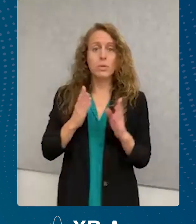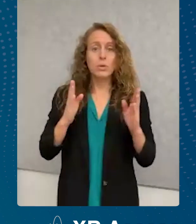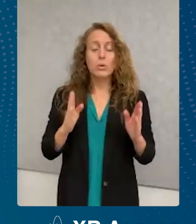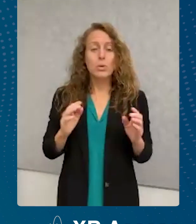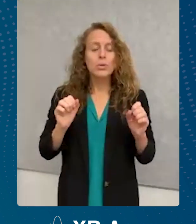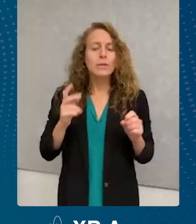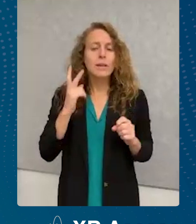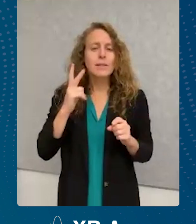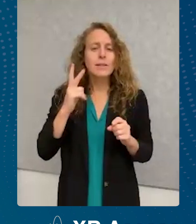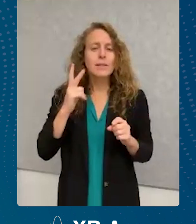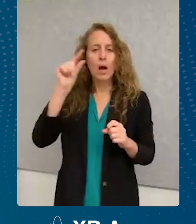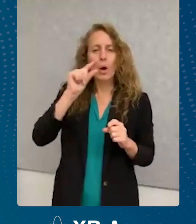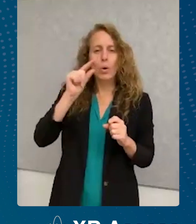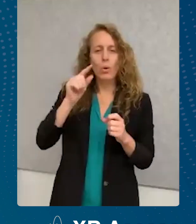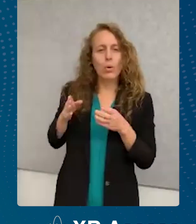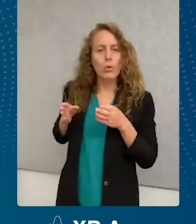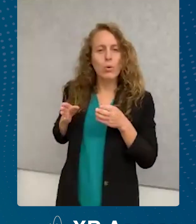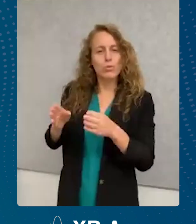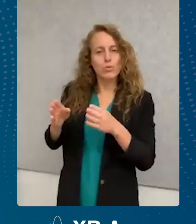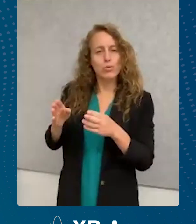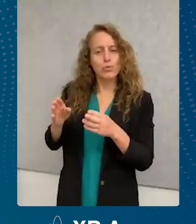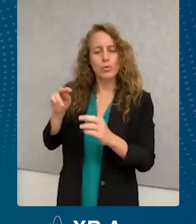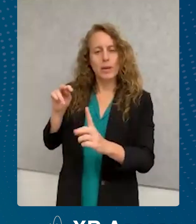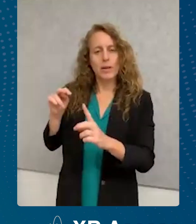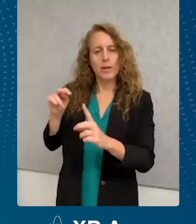image of a particular sidewalk, and then